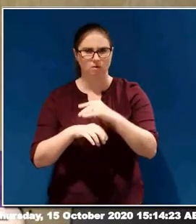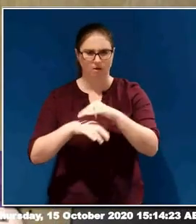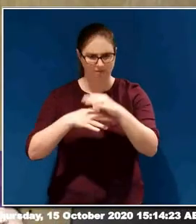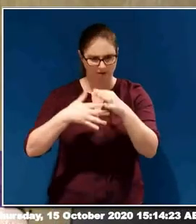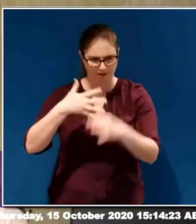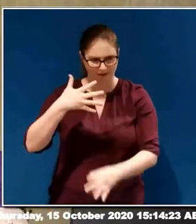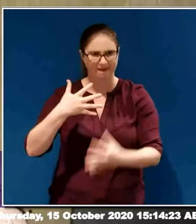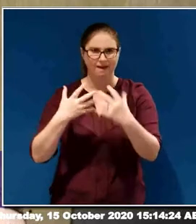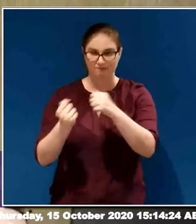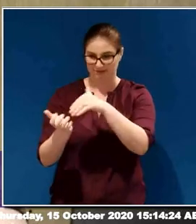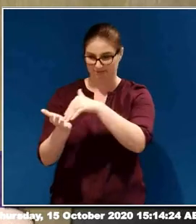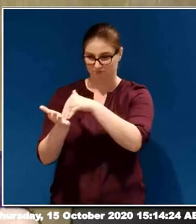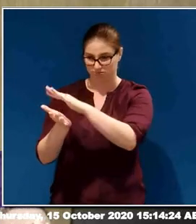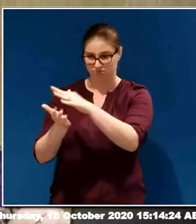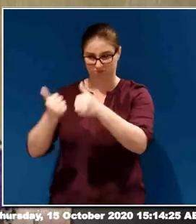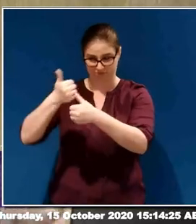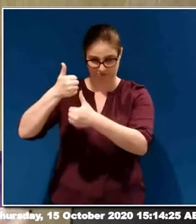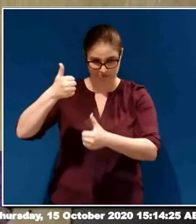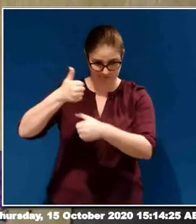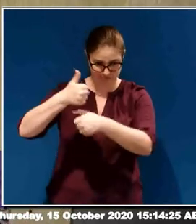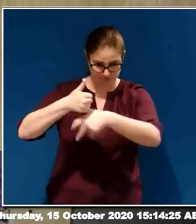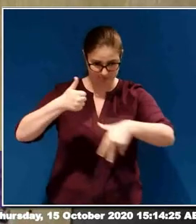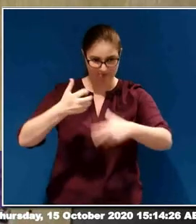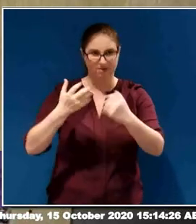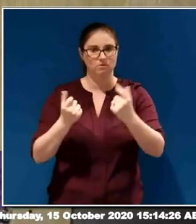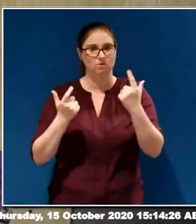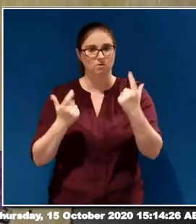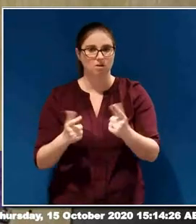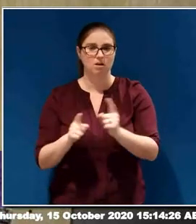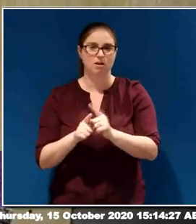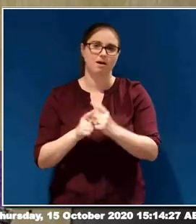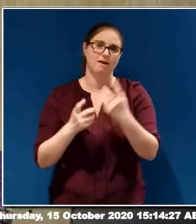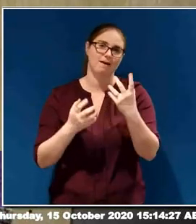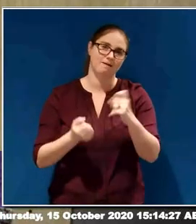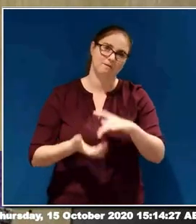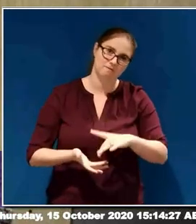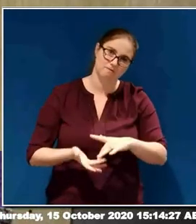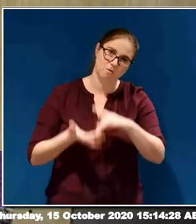The Commissioners obviously have read your statement but I want to